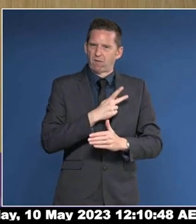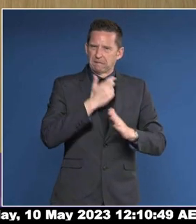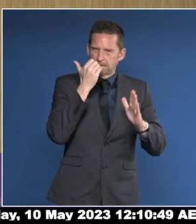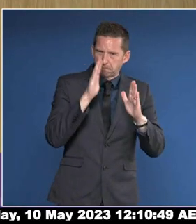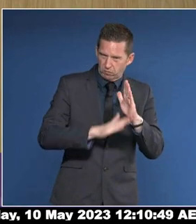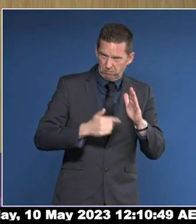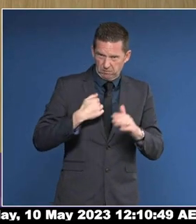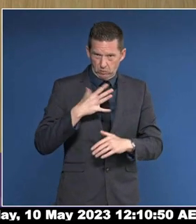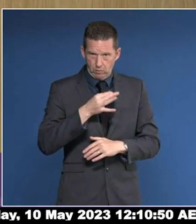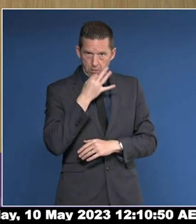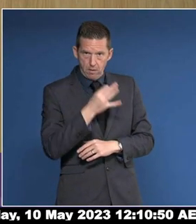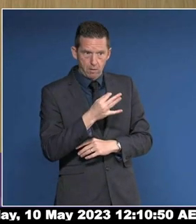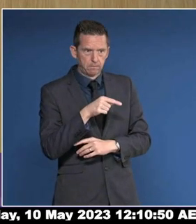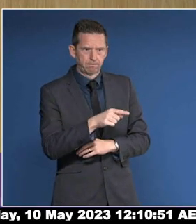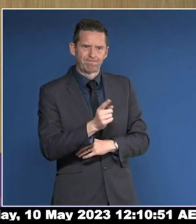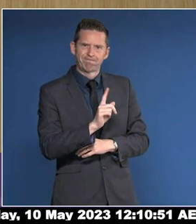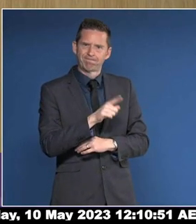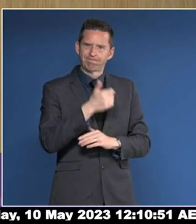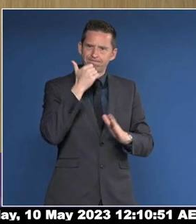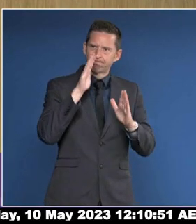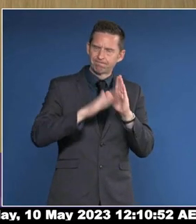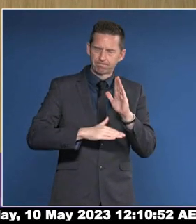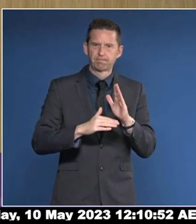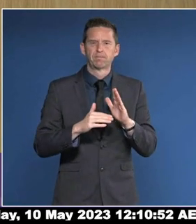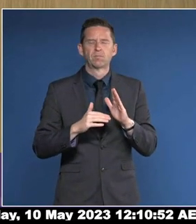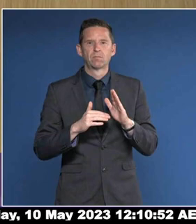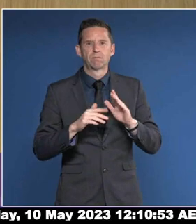professional experience with respect to undertaking an investigation of neglect?